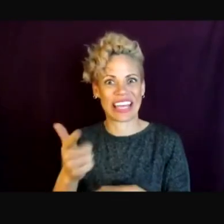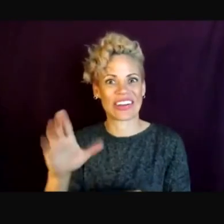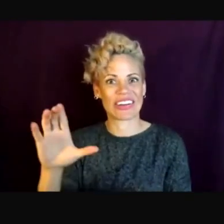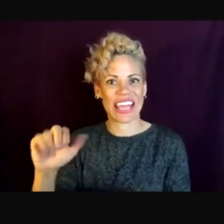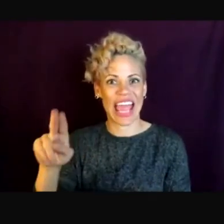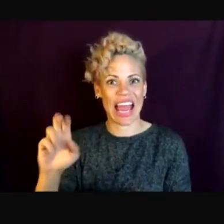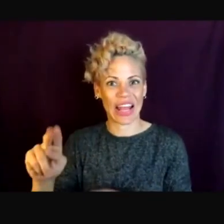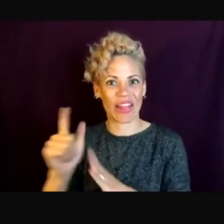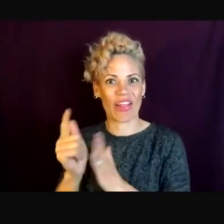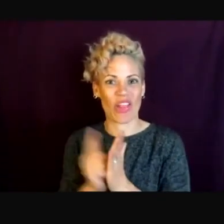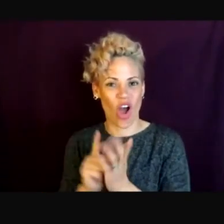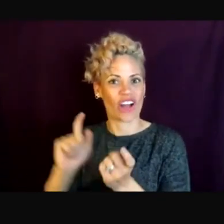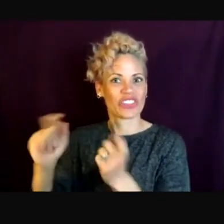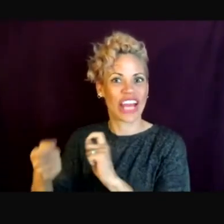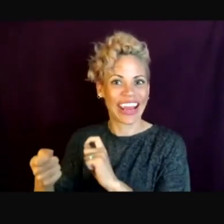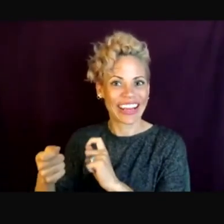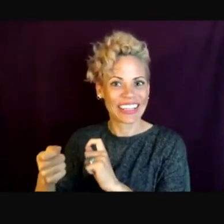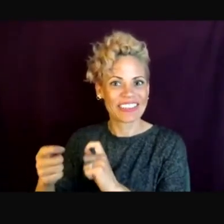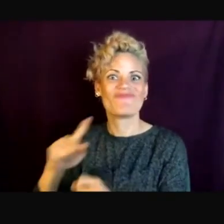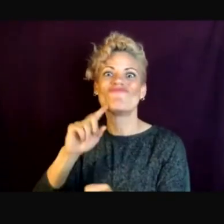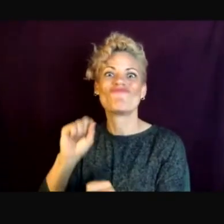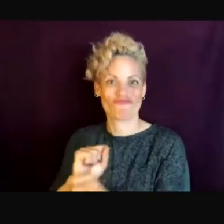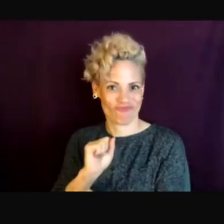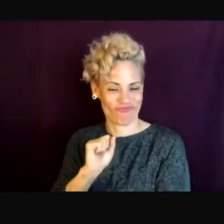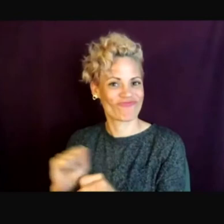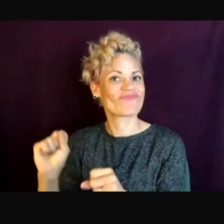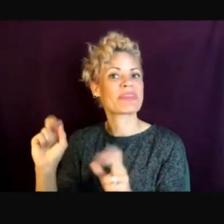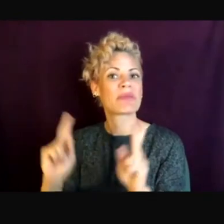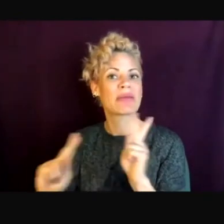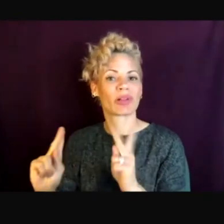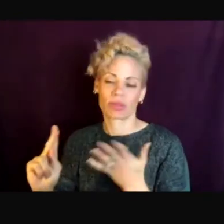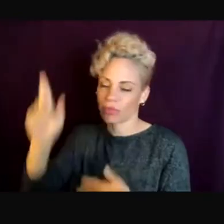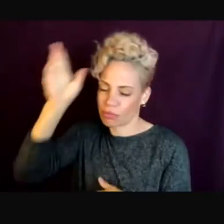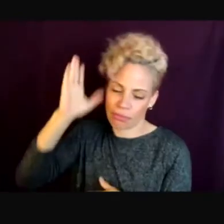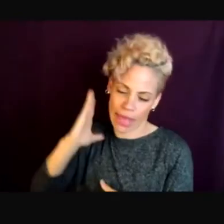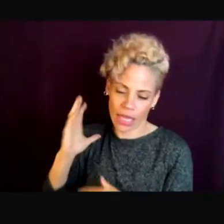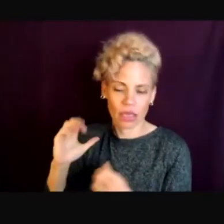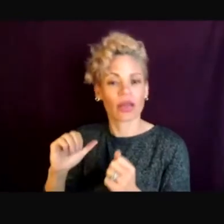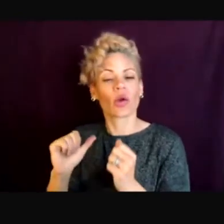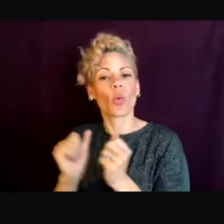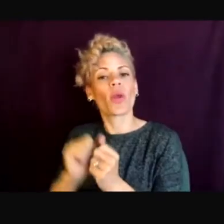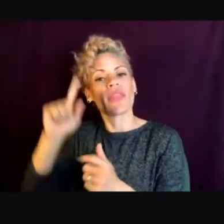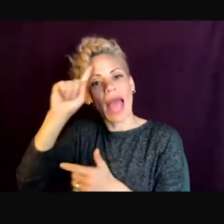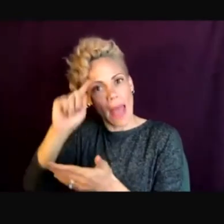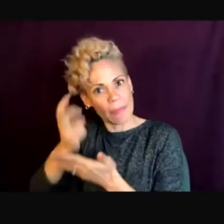to permit people, men of course, with epilepsy to become priests.